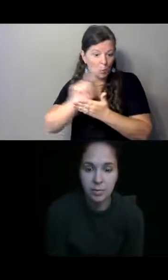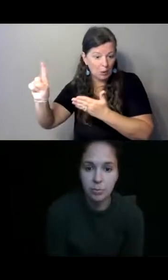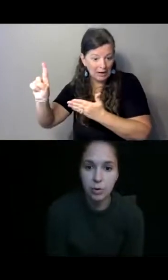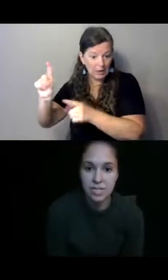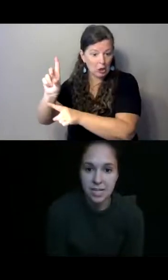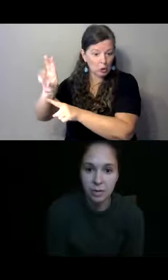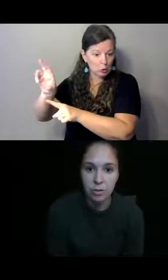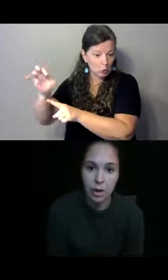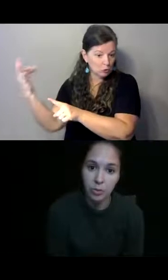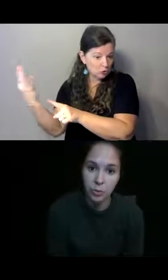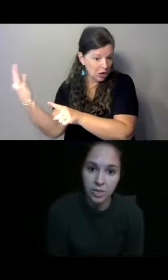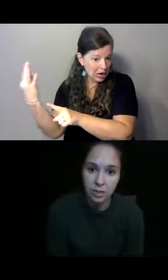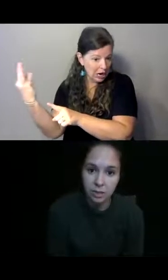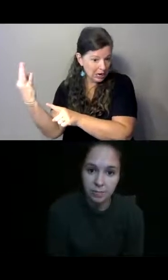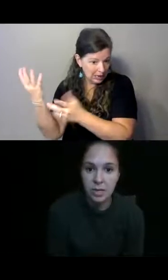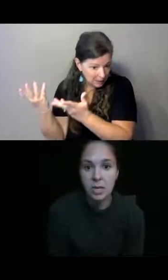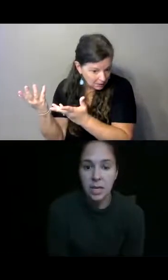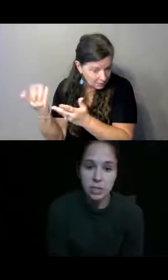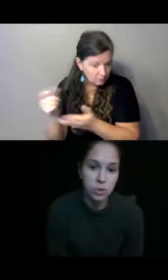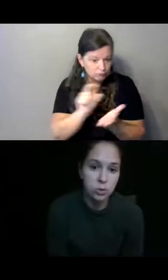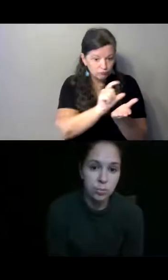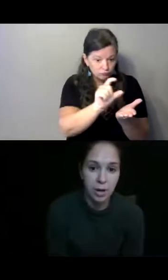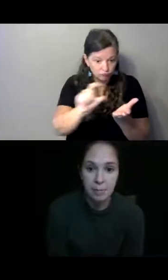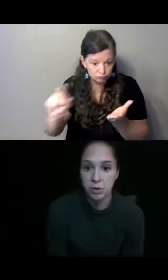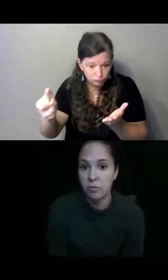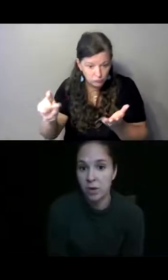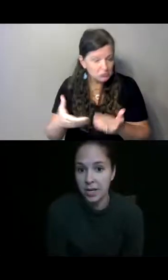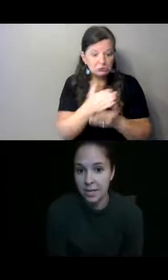They can be broken down throughout the week and due perhaps on Friday.